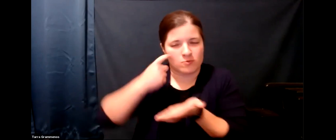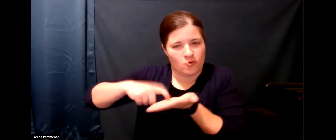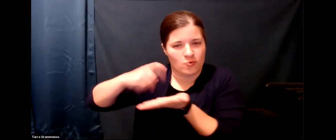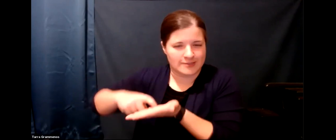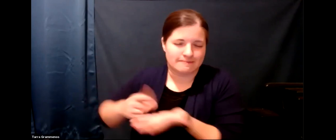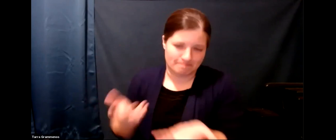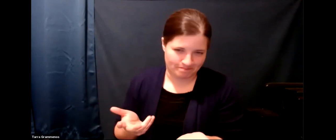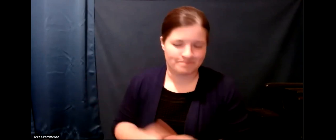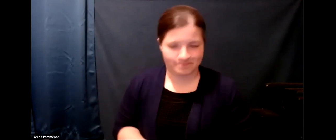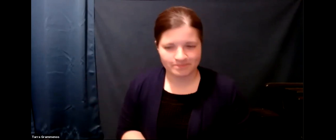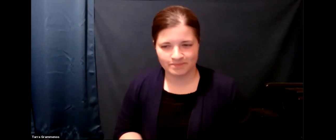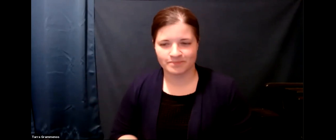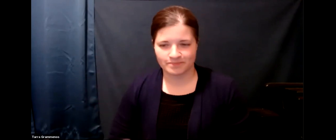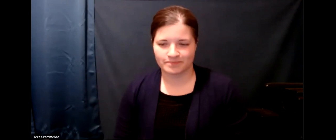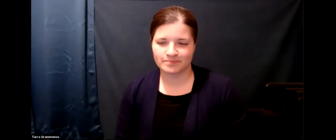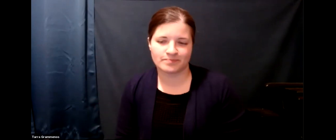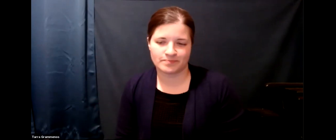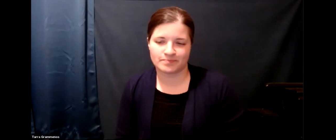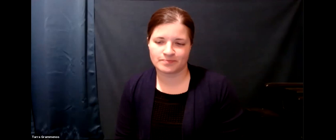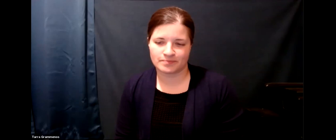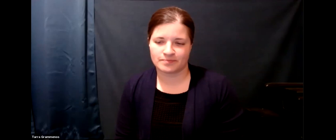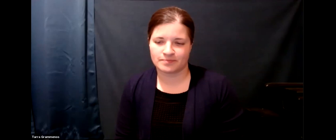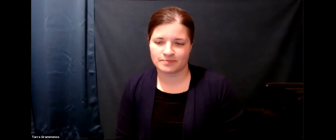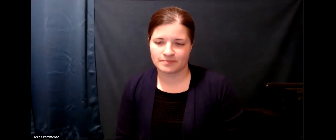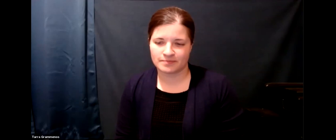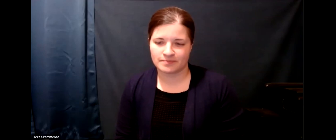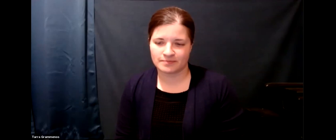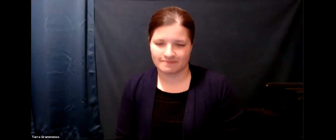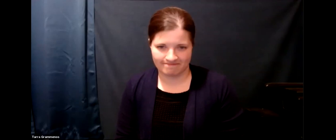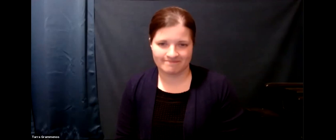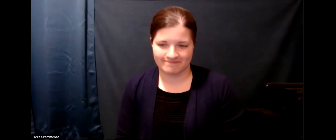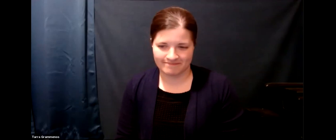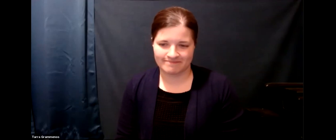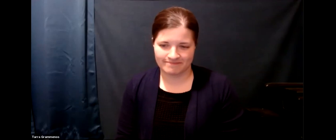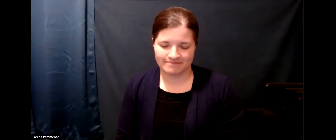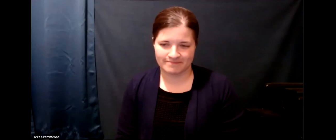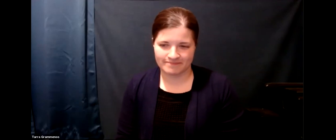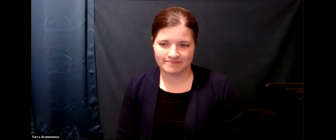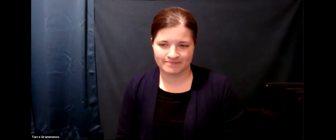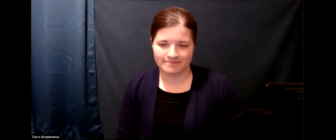Michael Wall: Okay.